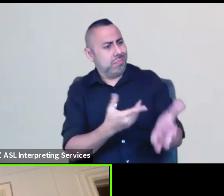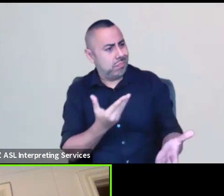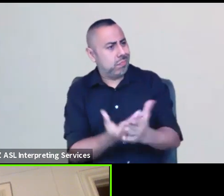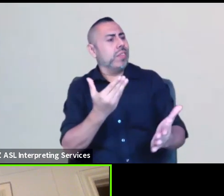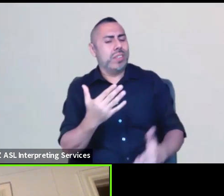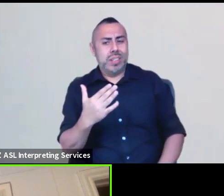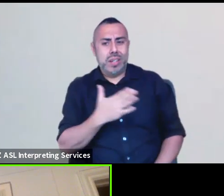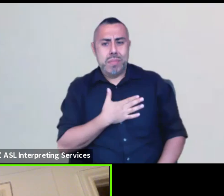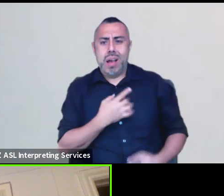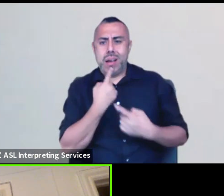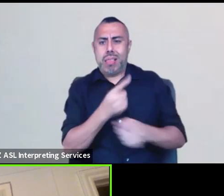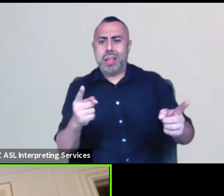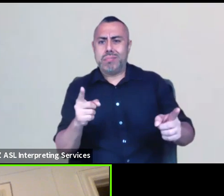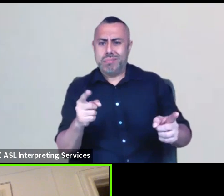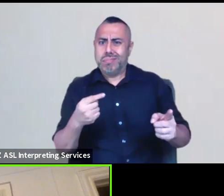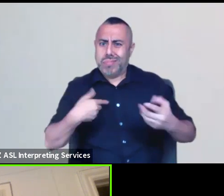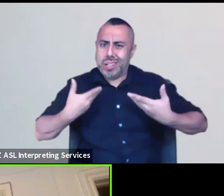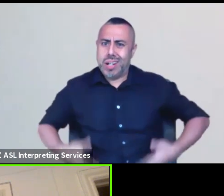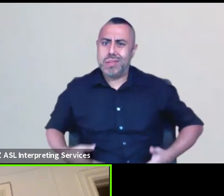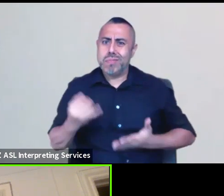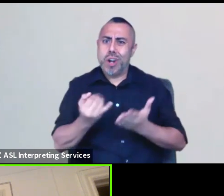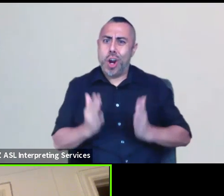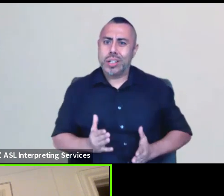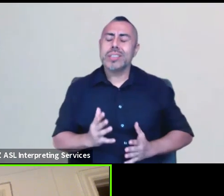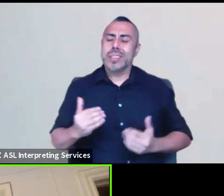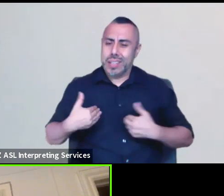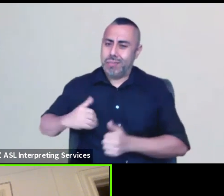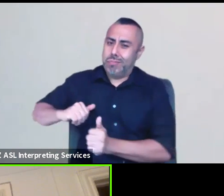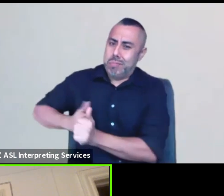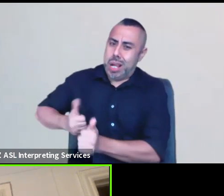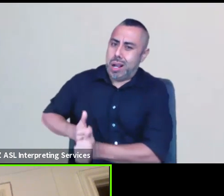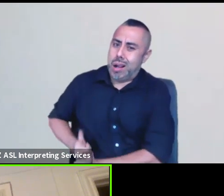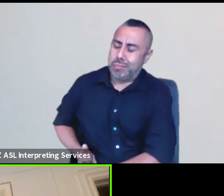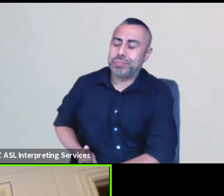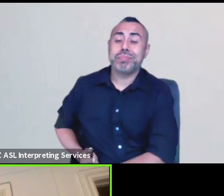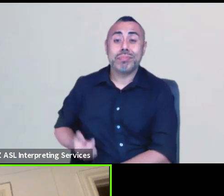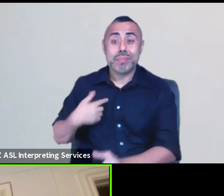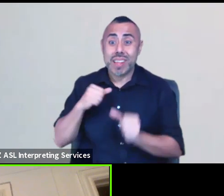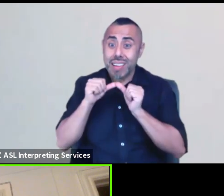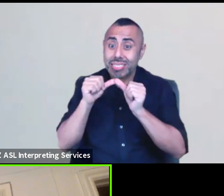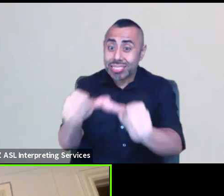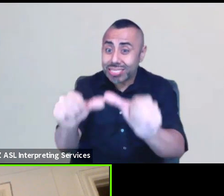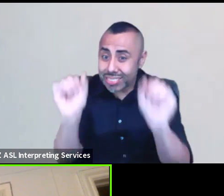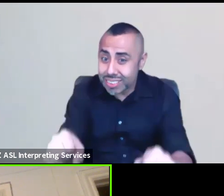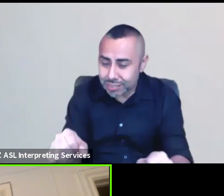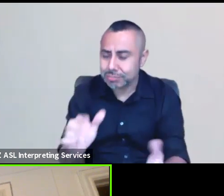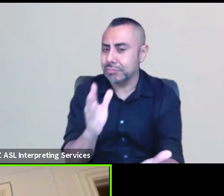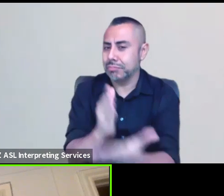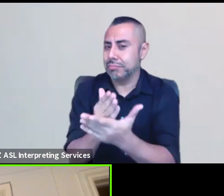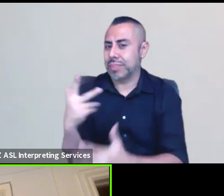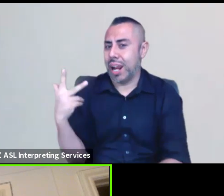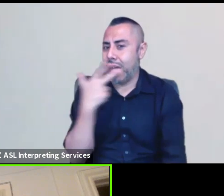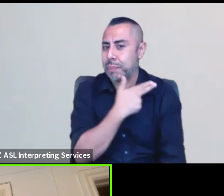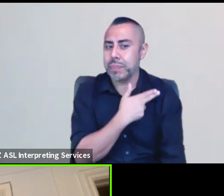Now, I could go on, but I will stop here. I will say that on our website which is nyfa.org,